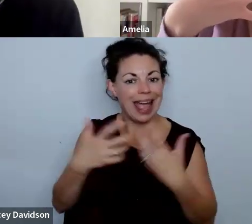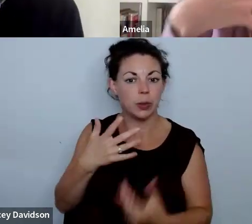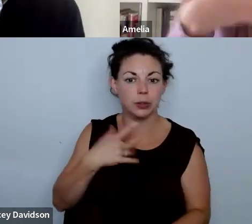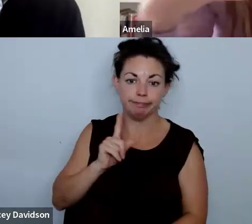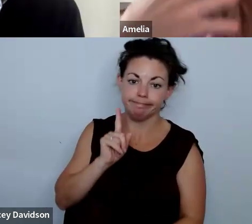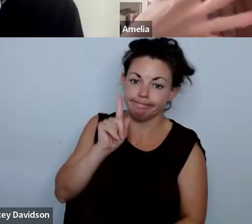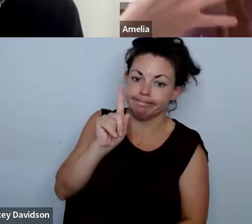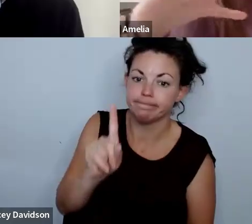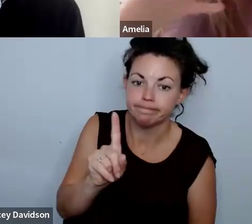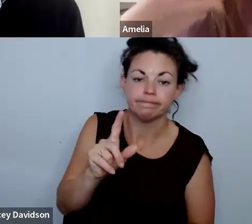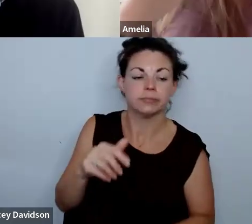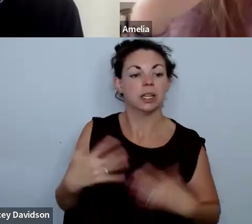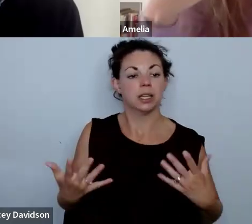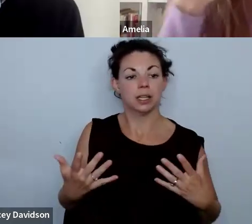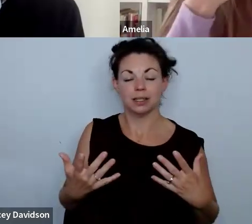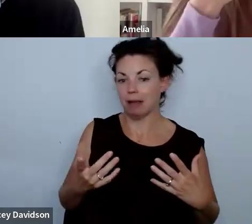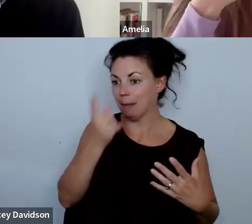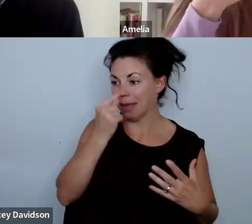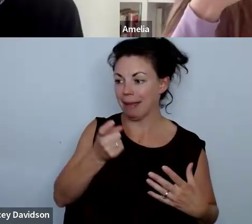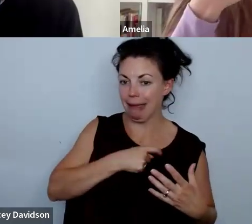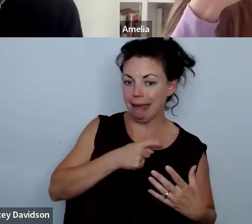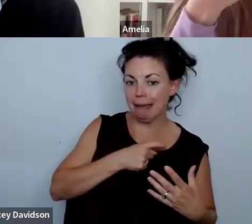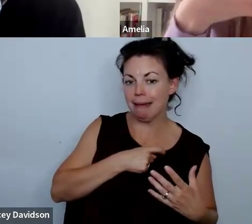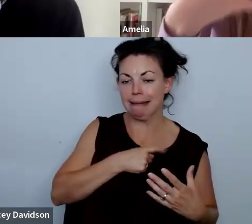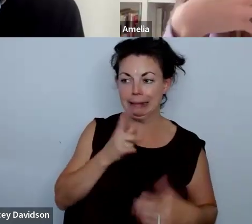you have an energy-limiting disability, kind of if you just have any advice for that.